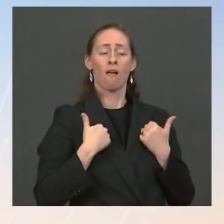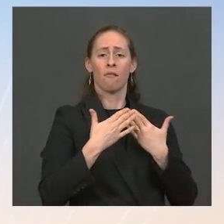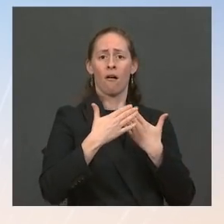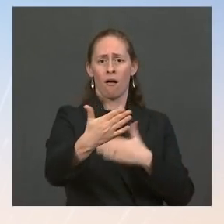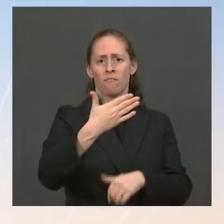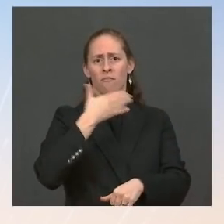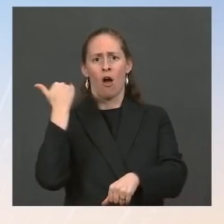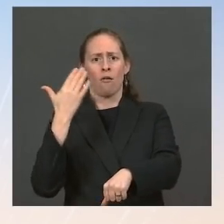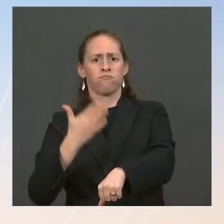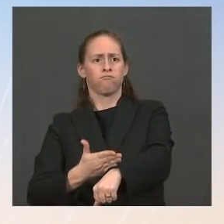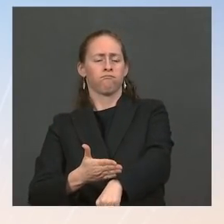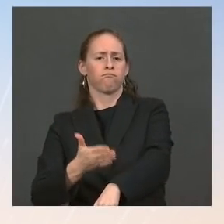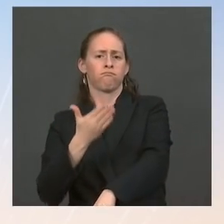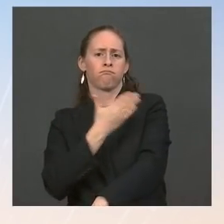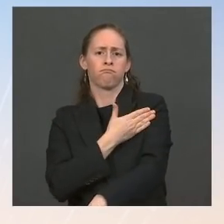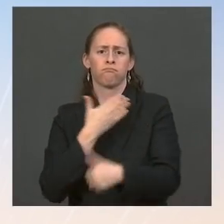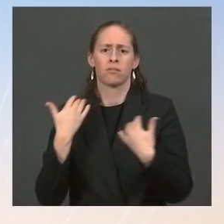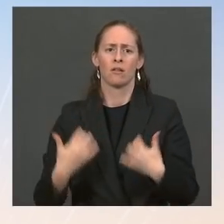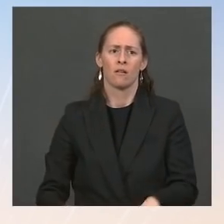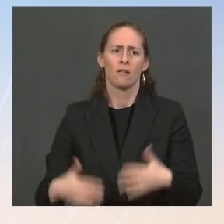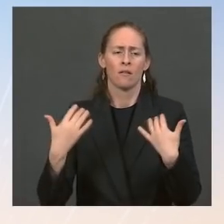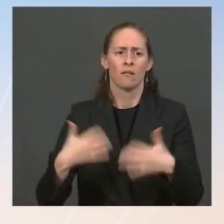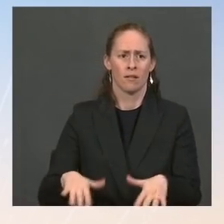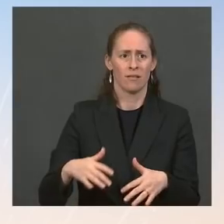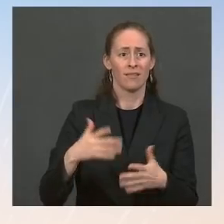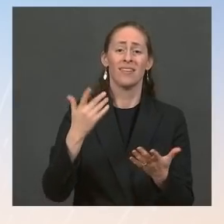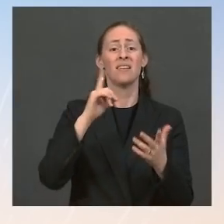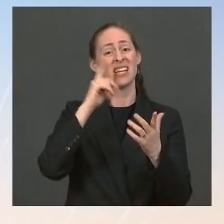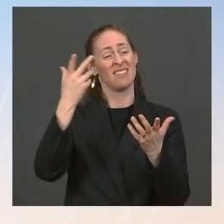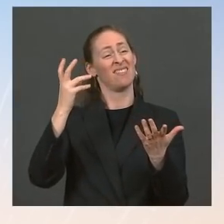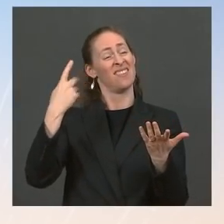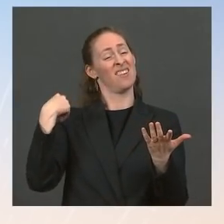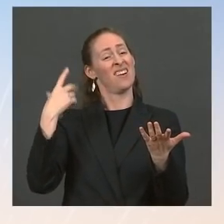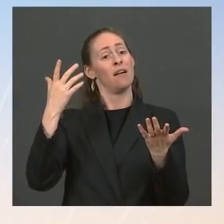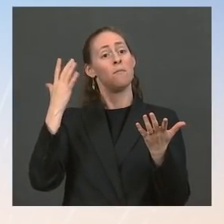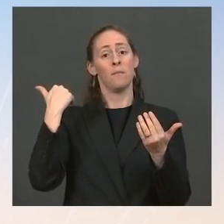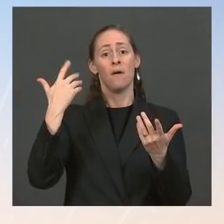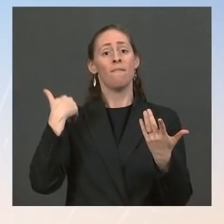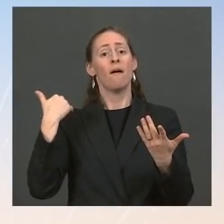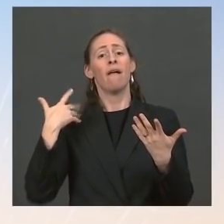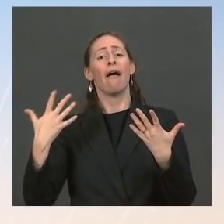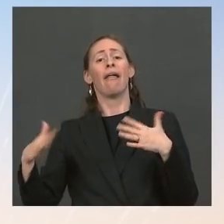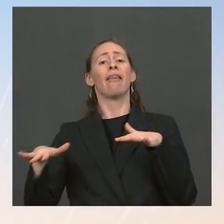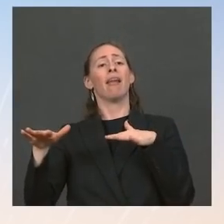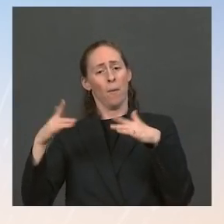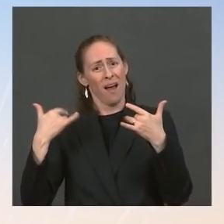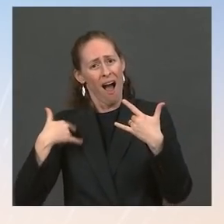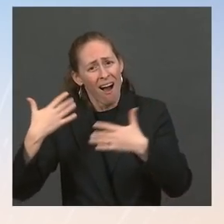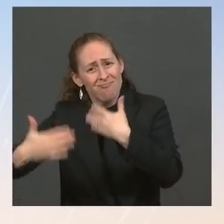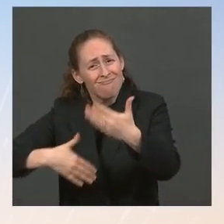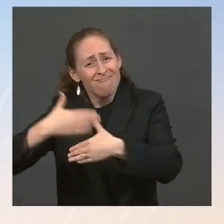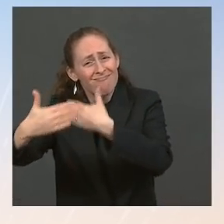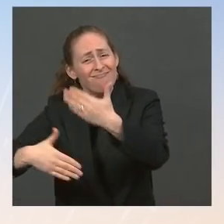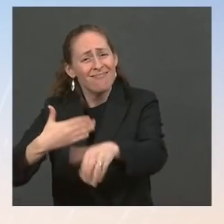is going to get better for people across the country, and that this is part of his effort to finish the job --